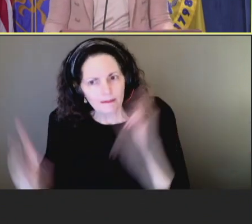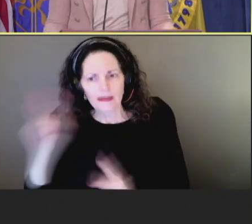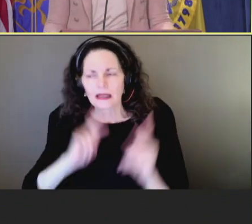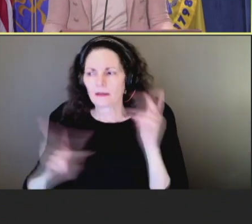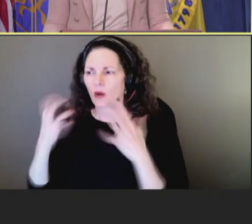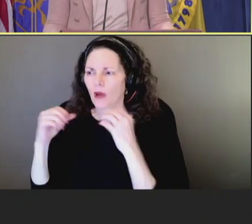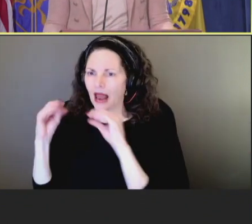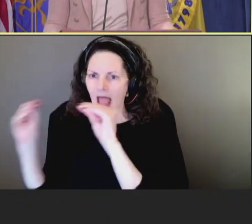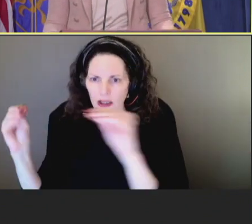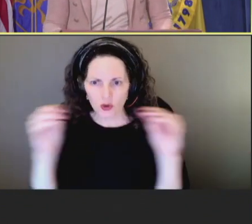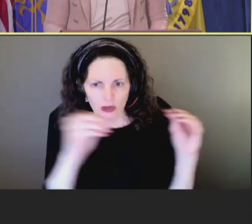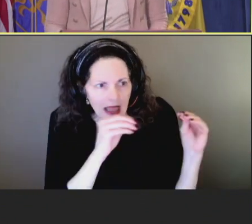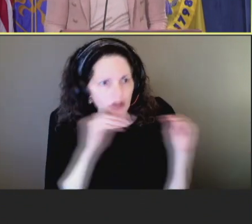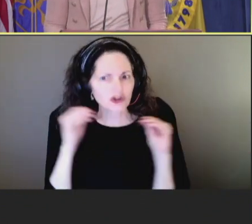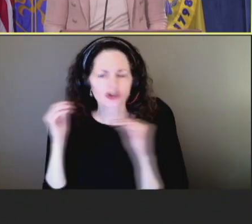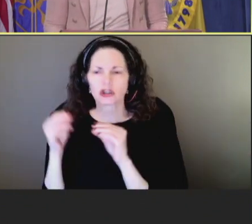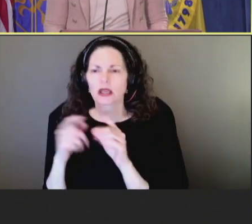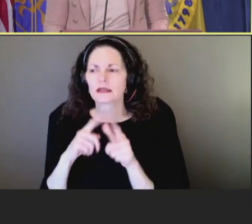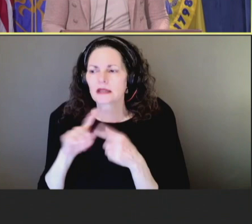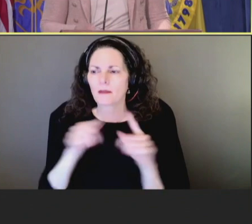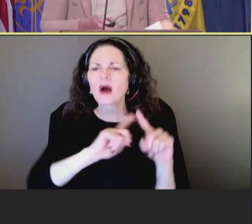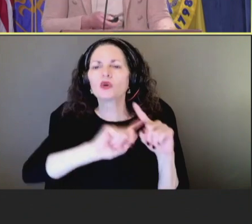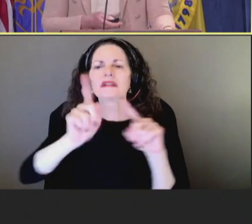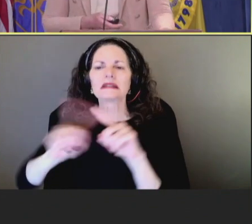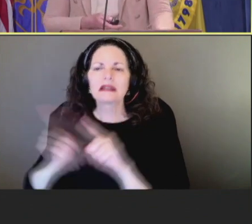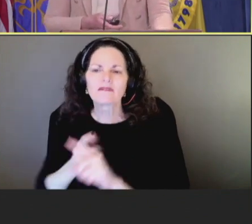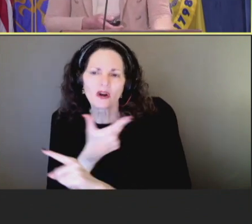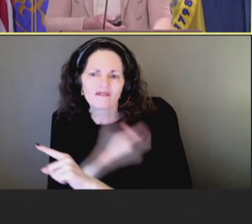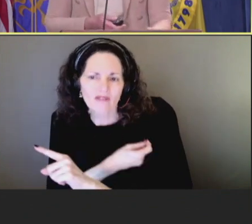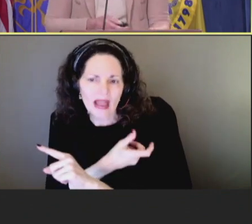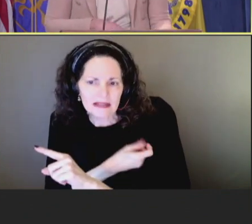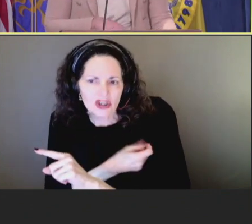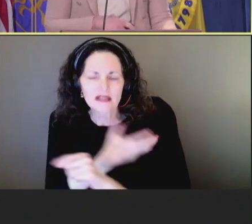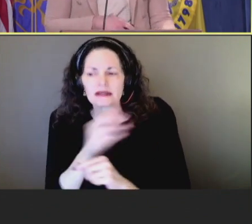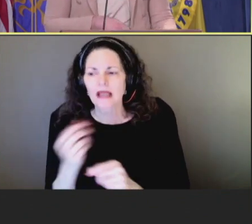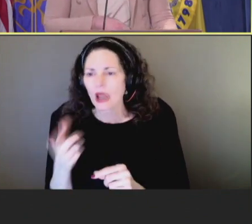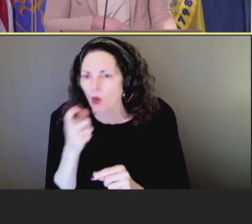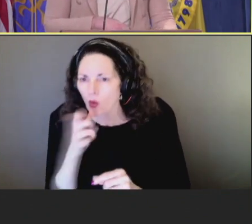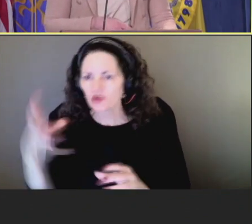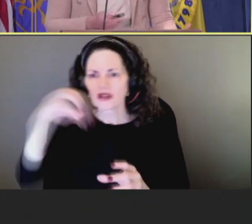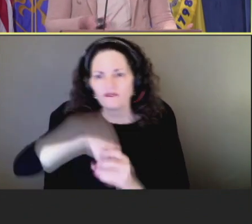the different types of vaccines and the patients that are involved in them. These are just a few